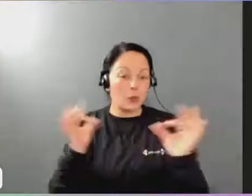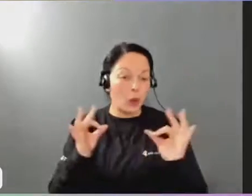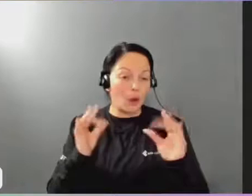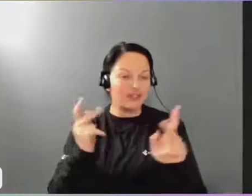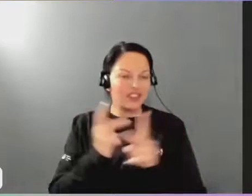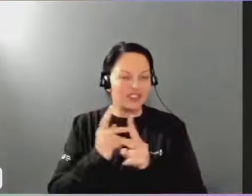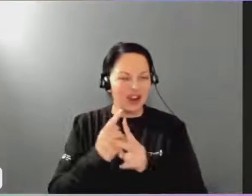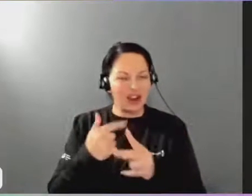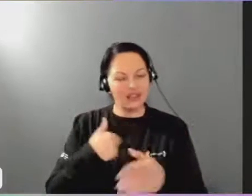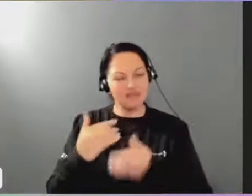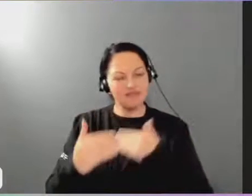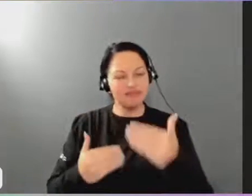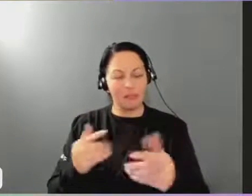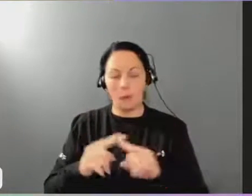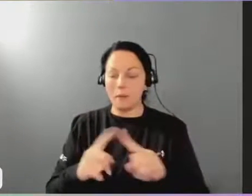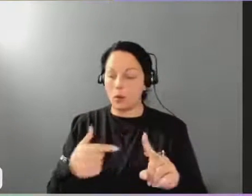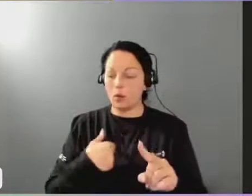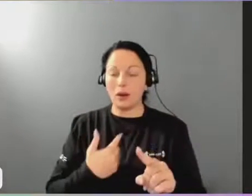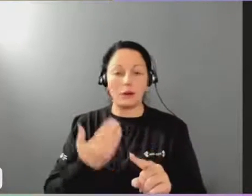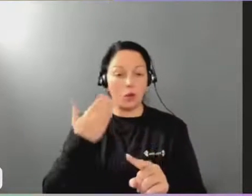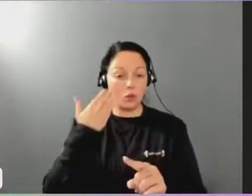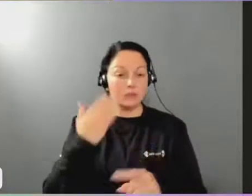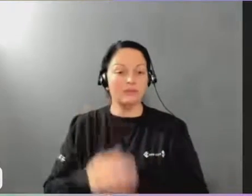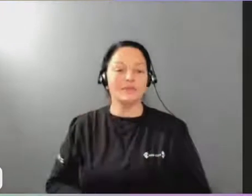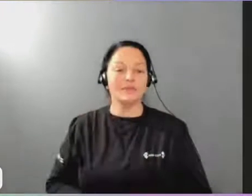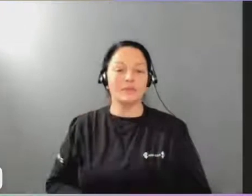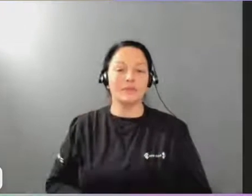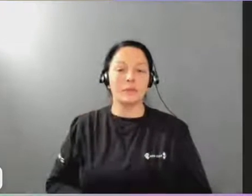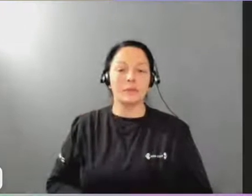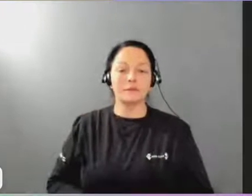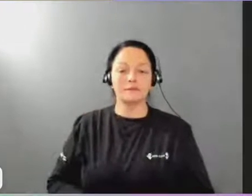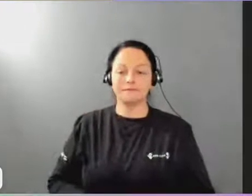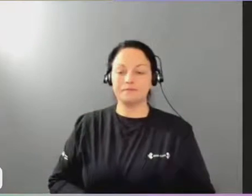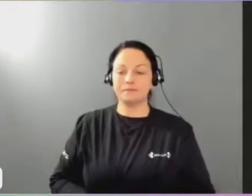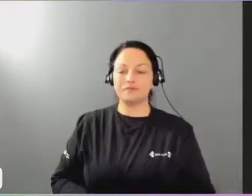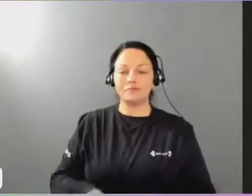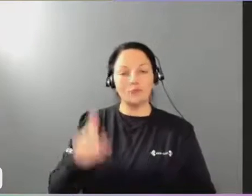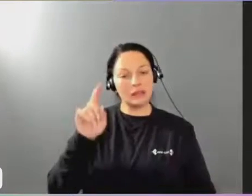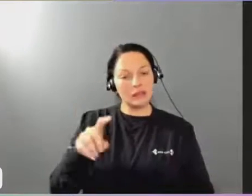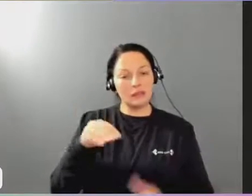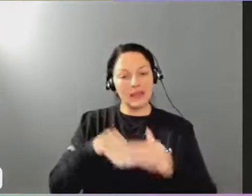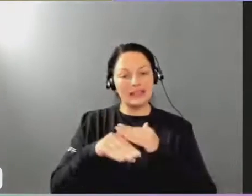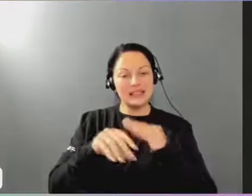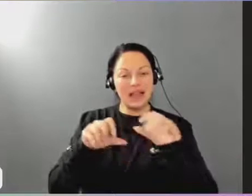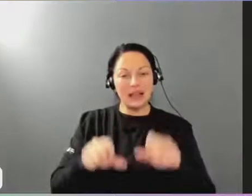Like I said, I know nothing about publishing. This is my first book. I am discovering